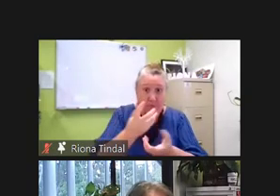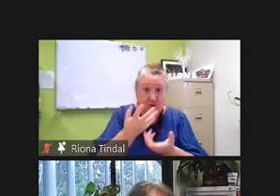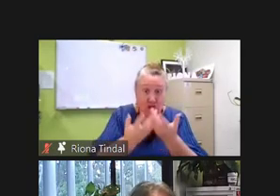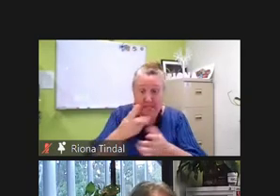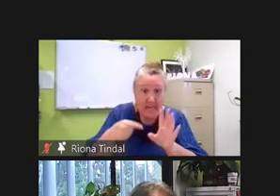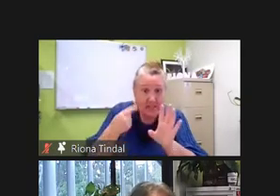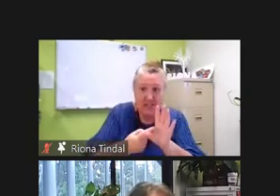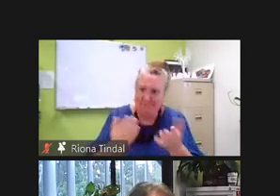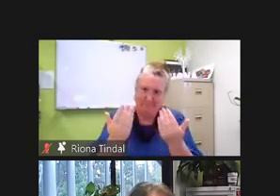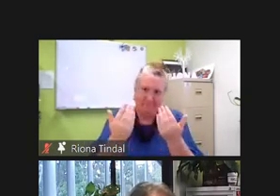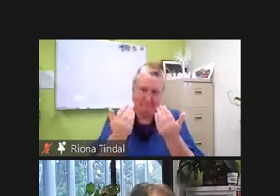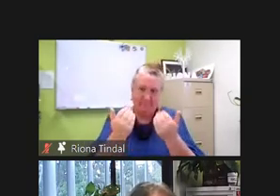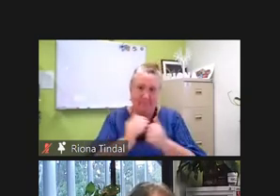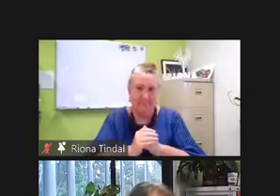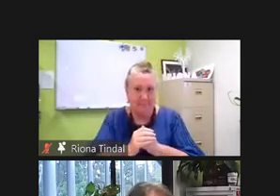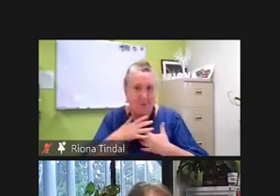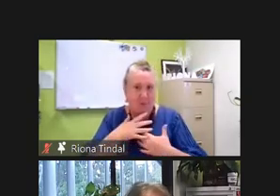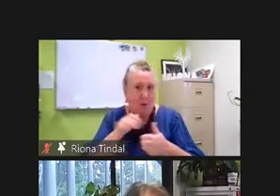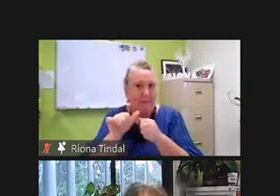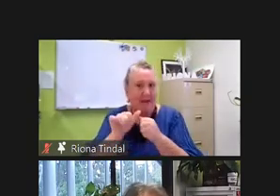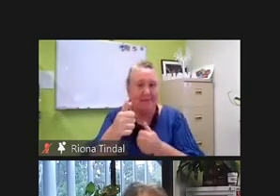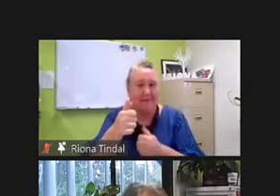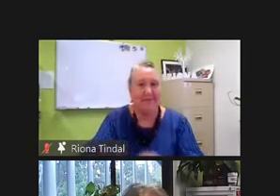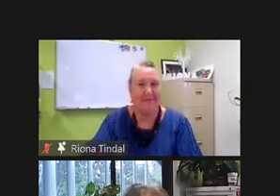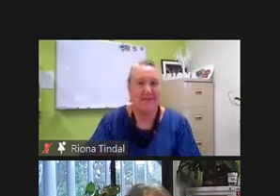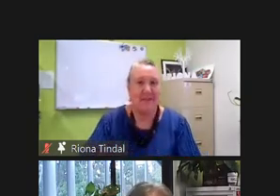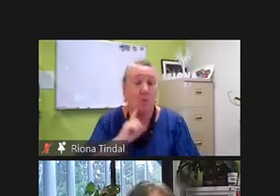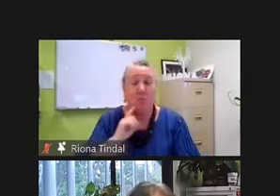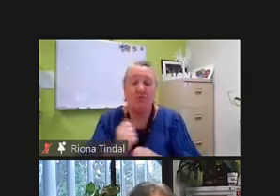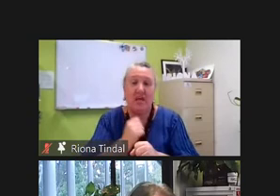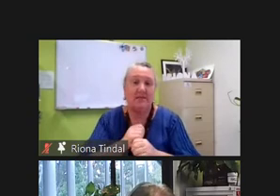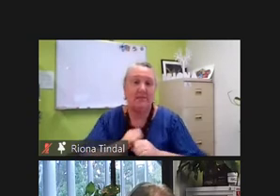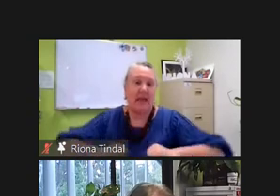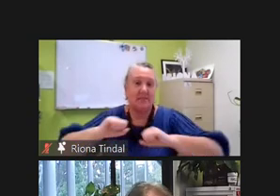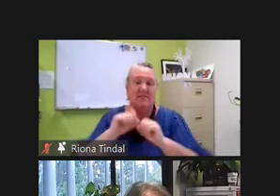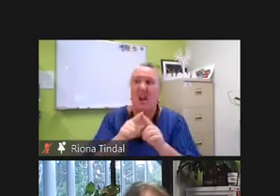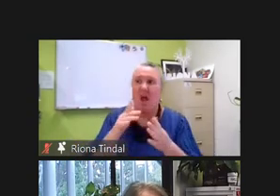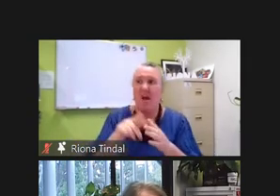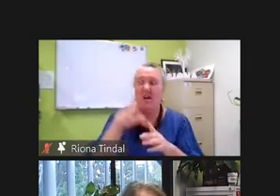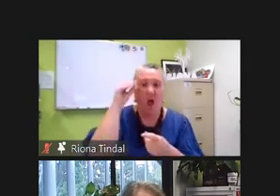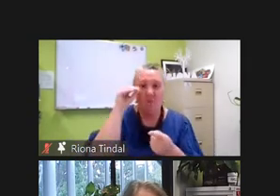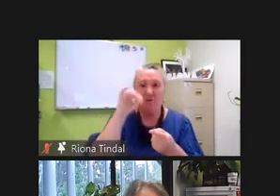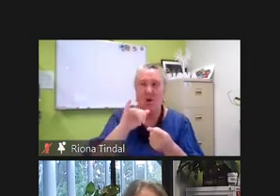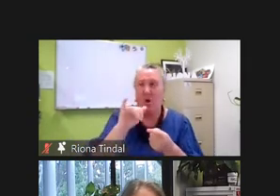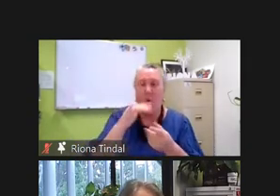and happy to have a conversation about that. If you're planning to come to Griffith next year, then let's have a conversation. The more, the better. Yeah, we certainly will set up a deaf